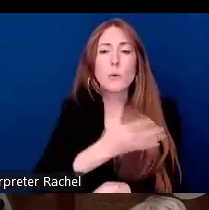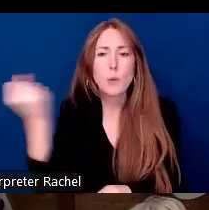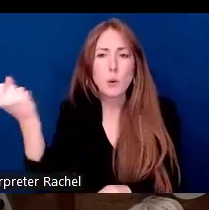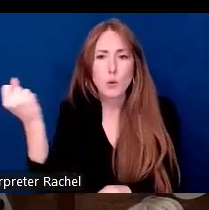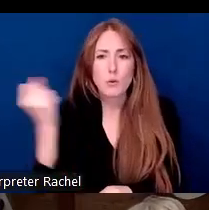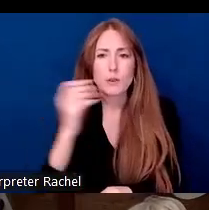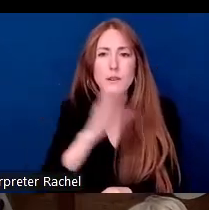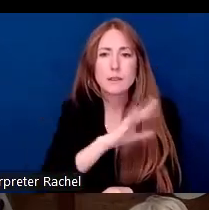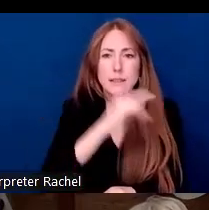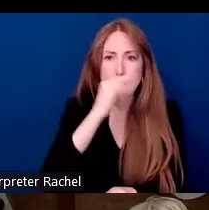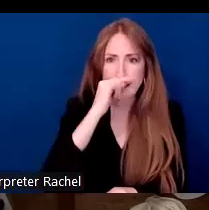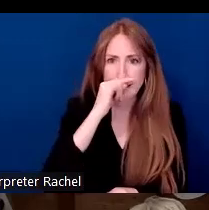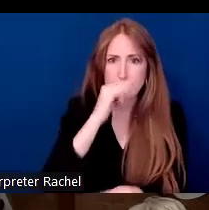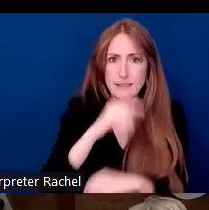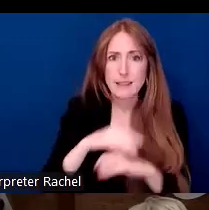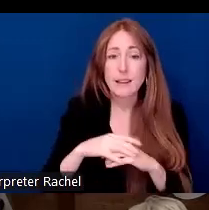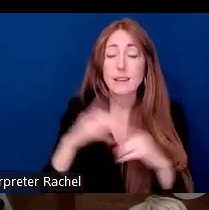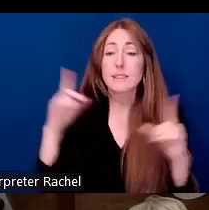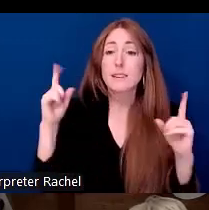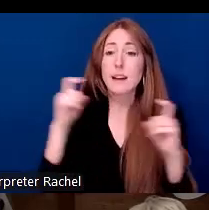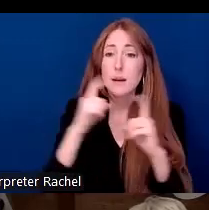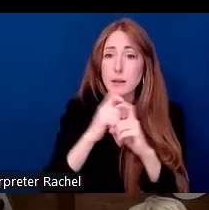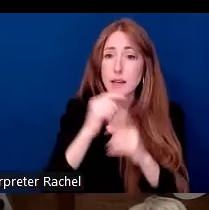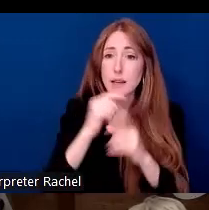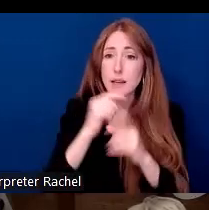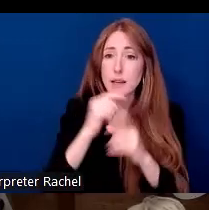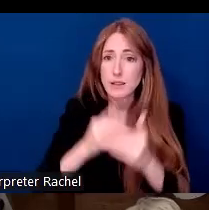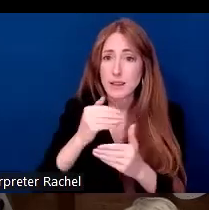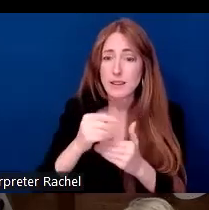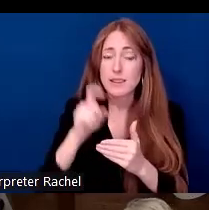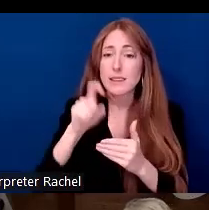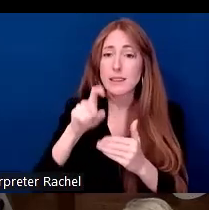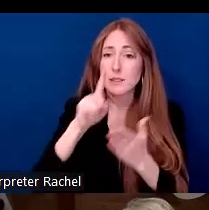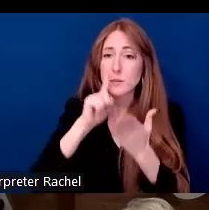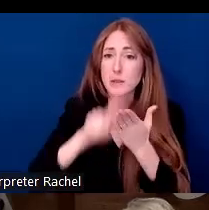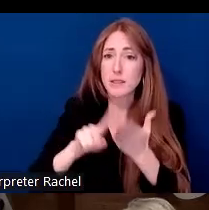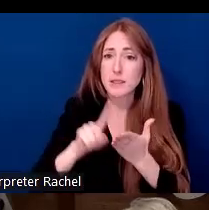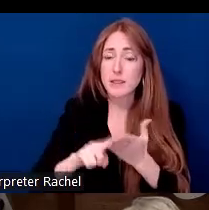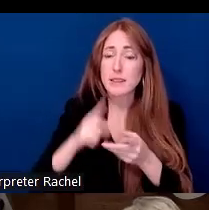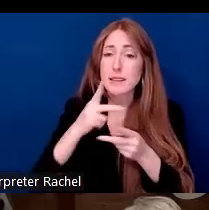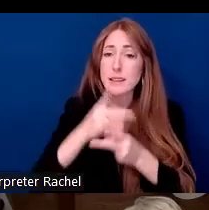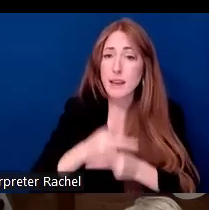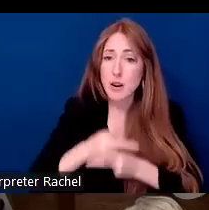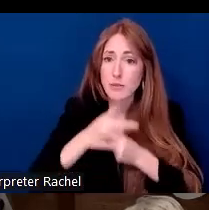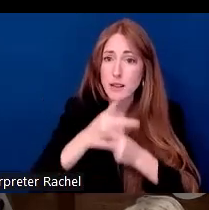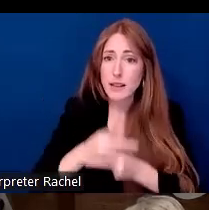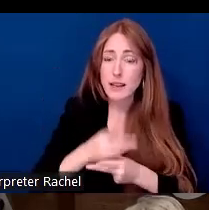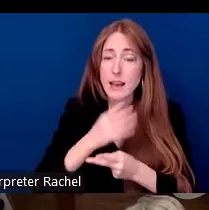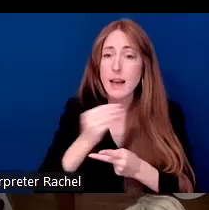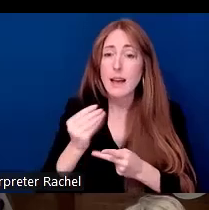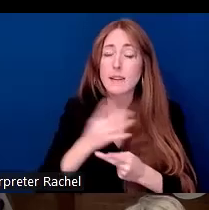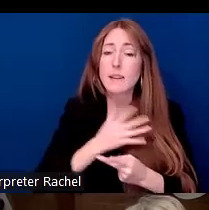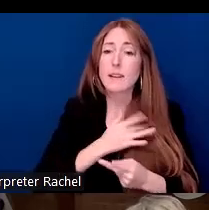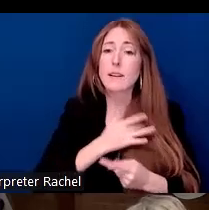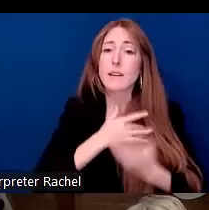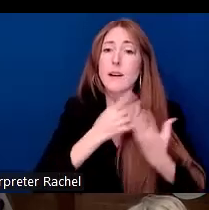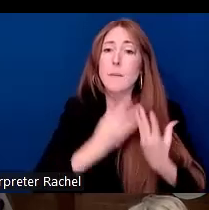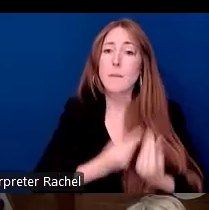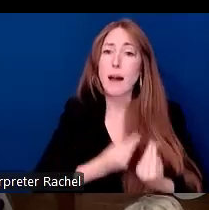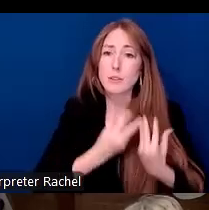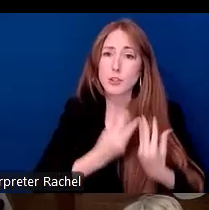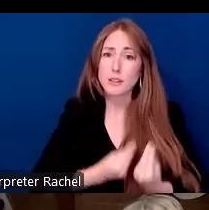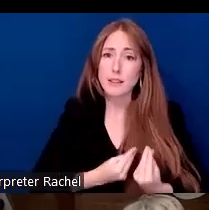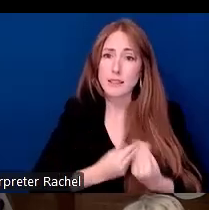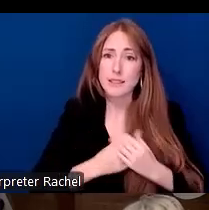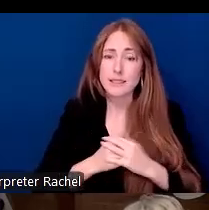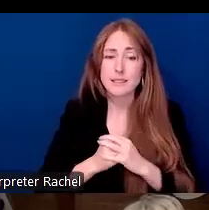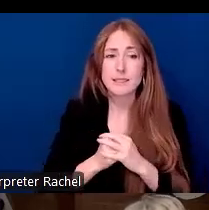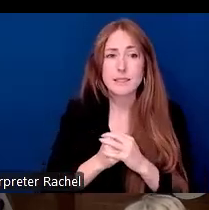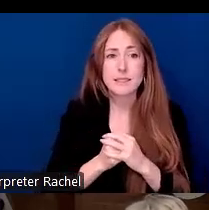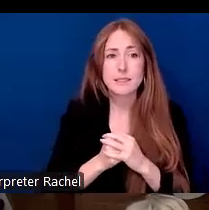to be explored carefully and compassionately. Next slide please. So the big critical question,